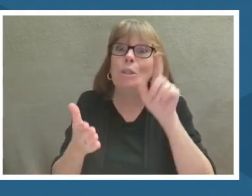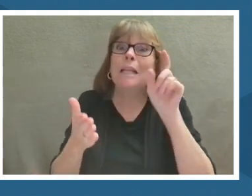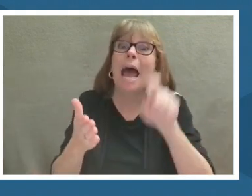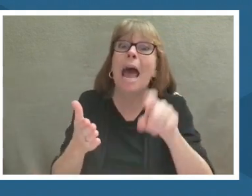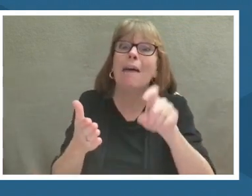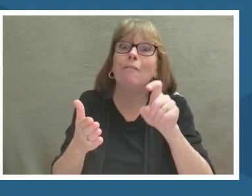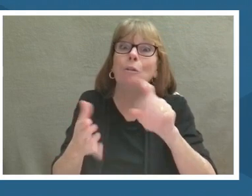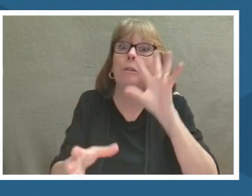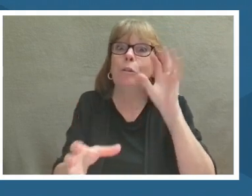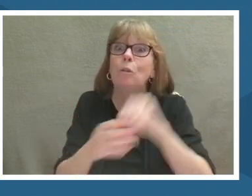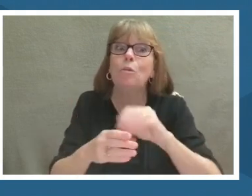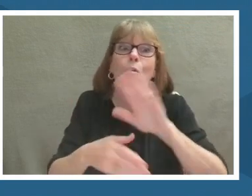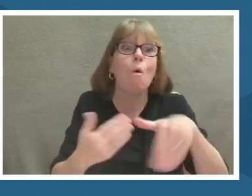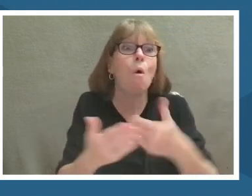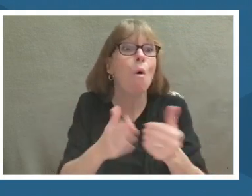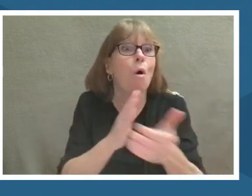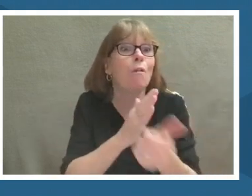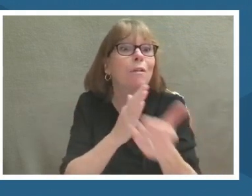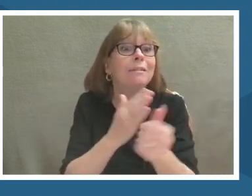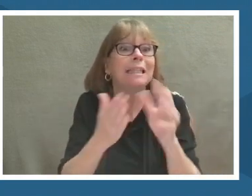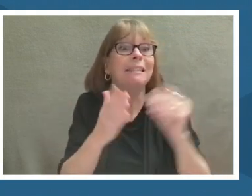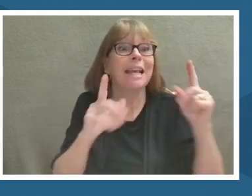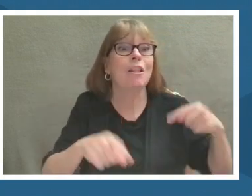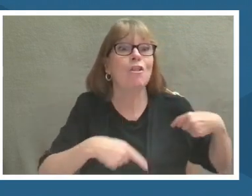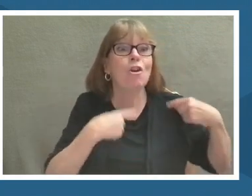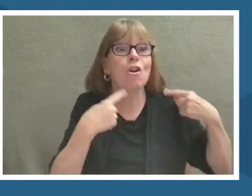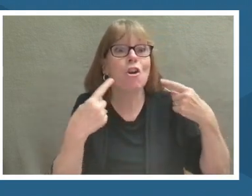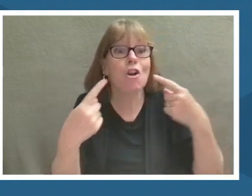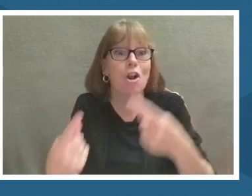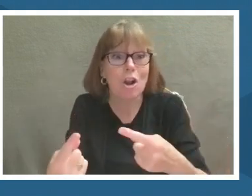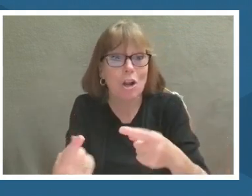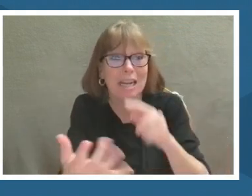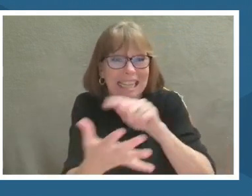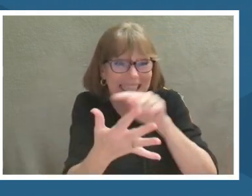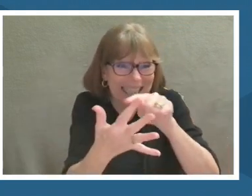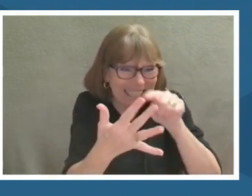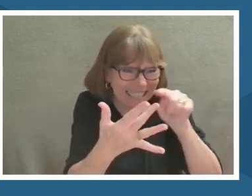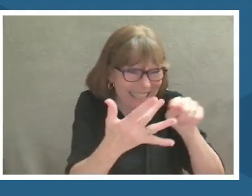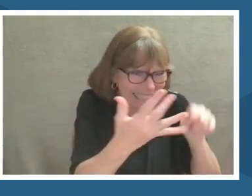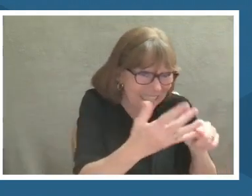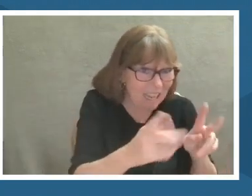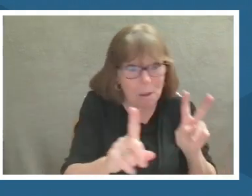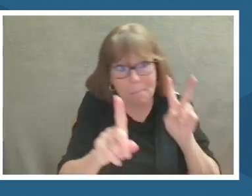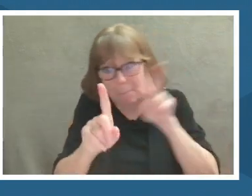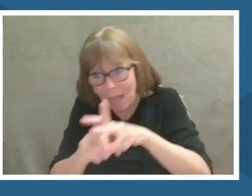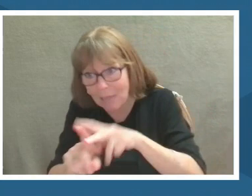solution to maybe this larger global or